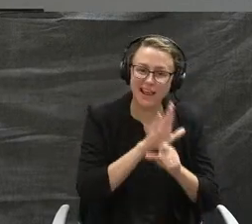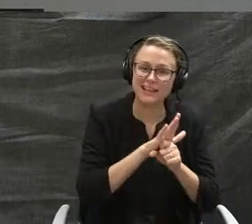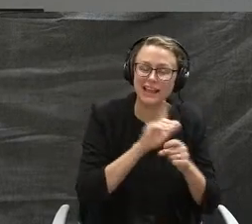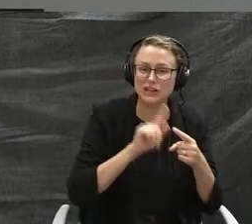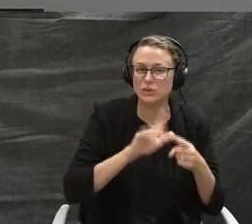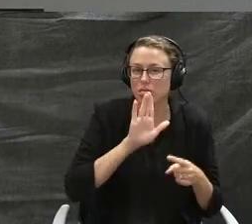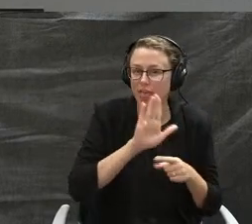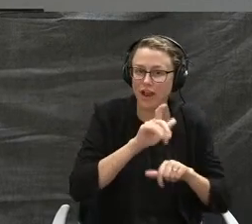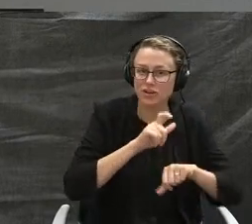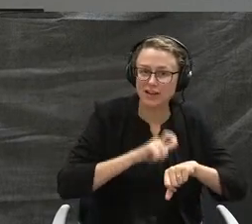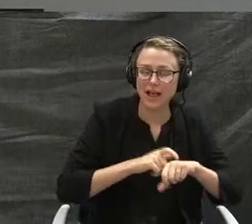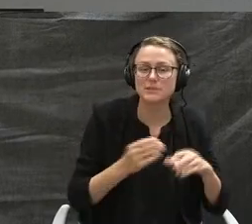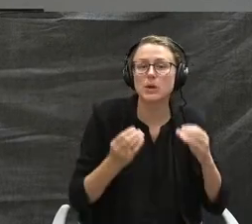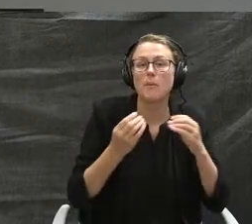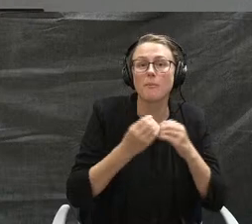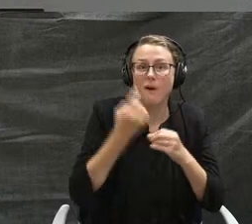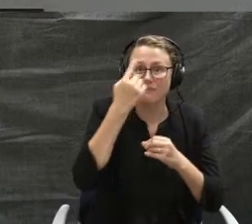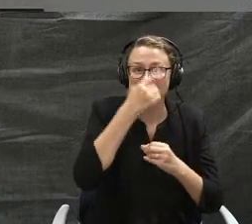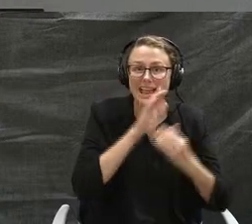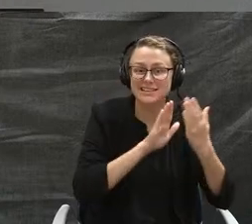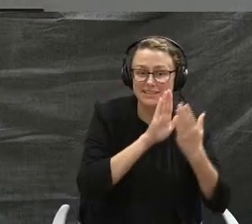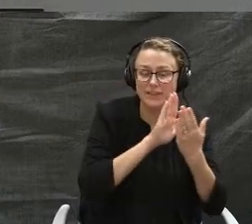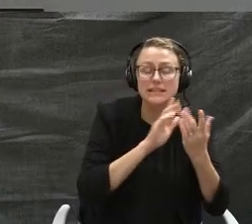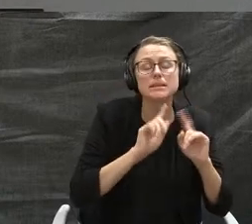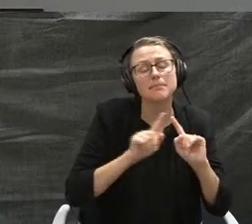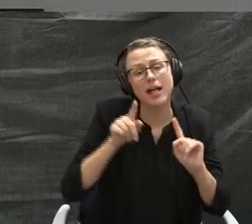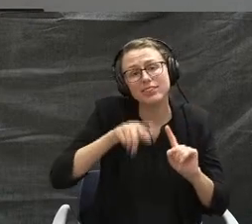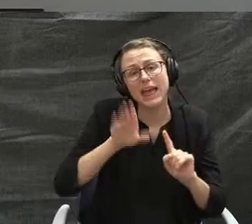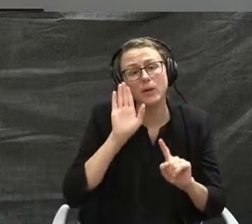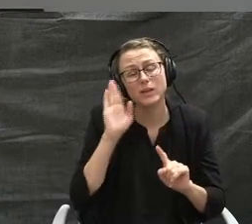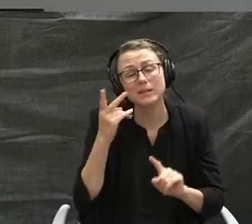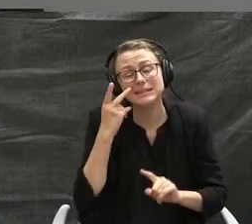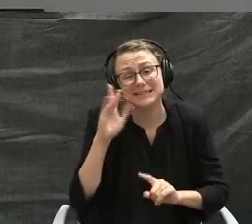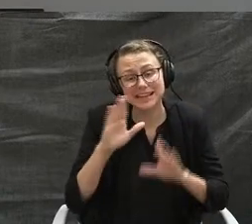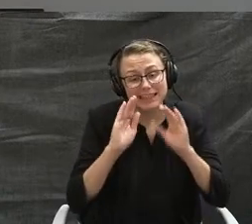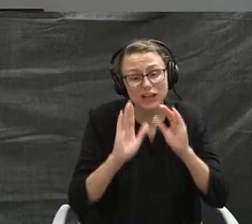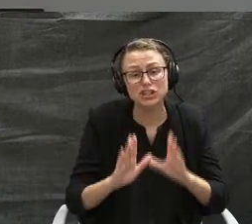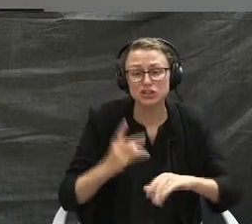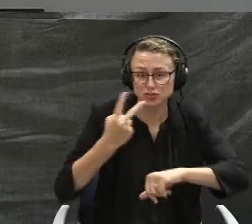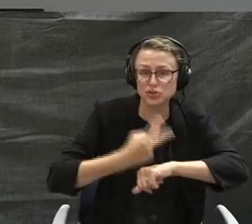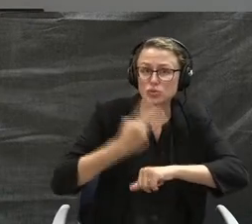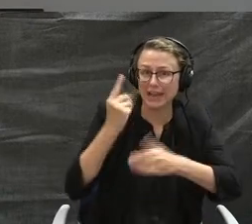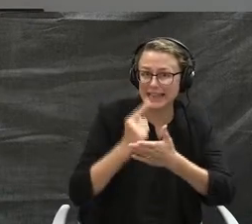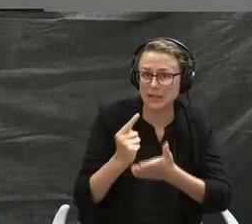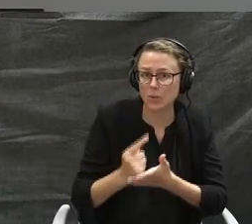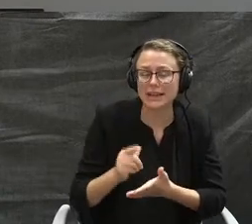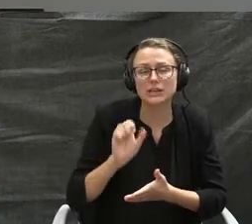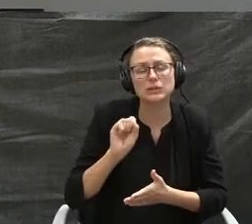FaceTime. As well as they will be seeing their teachers two days a week, so that's kind of a little bit of an advantage for